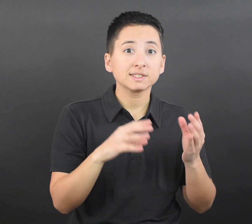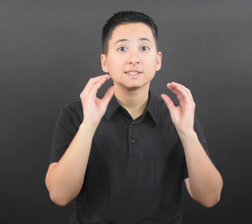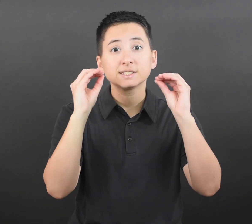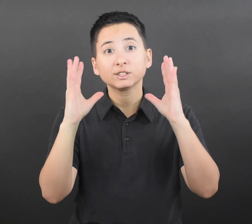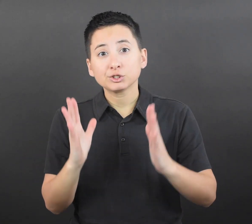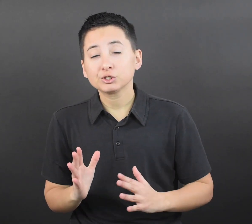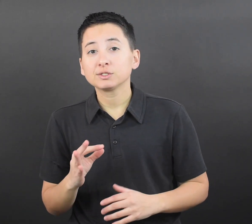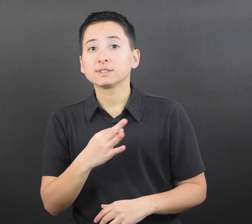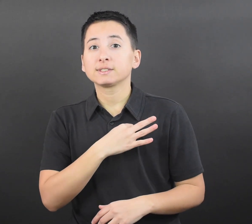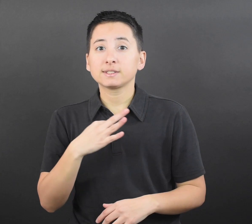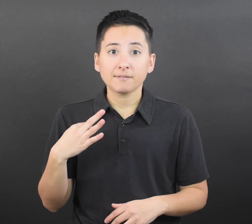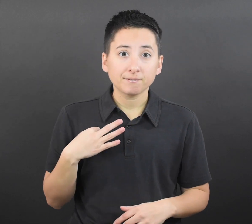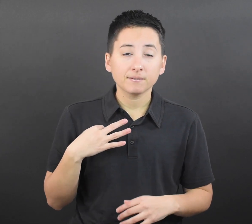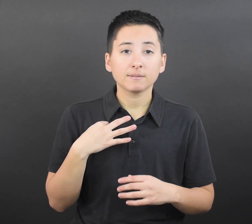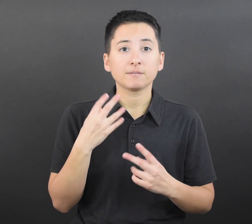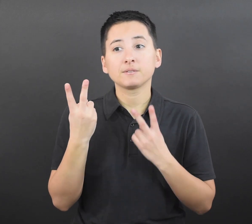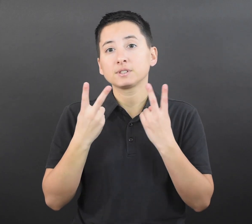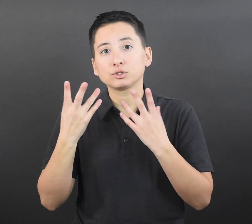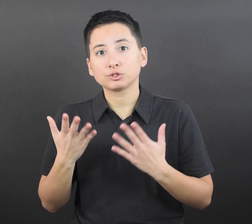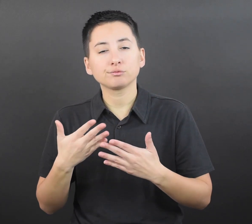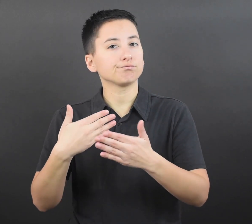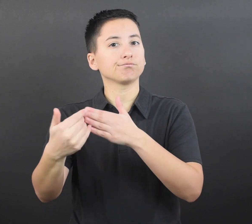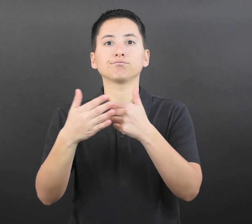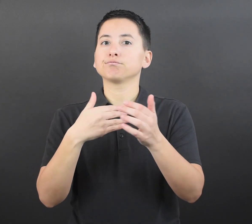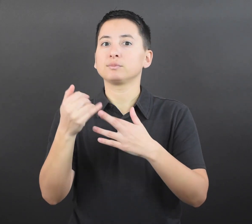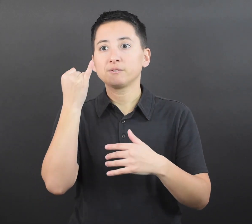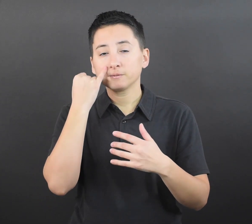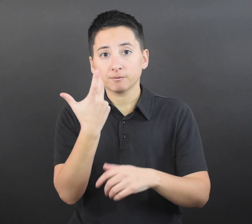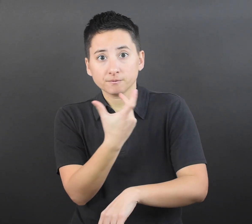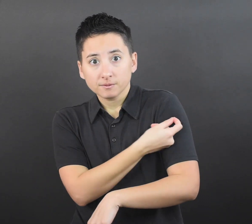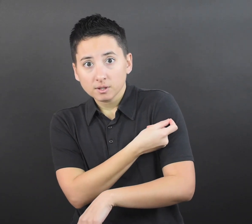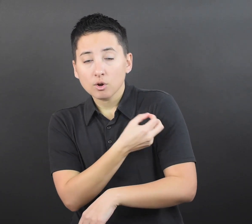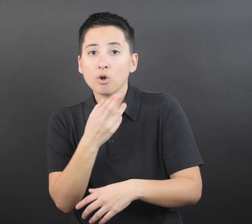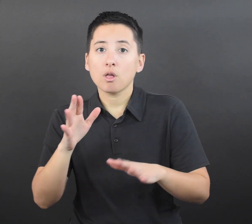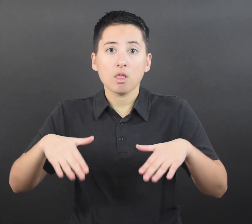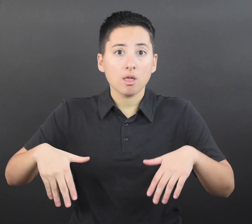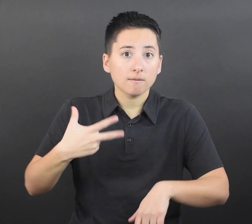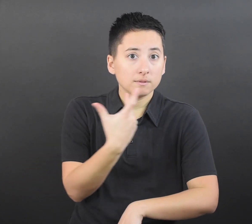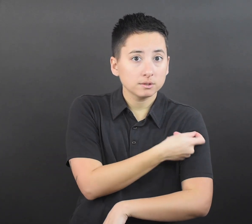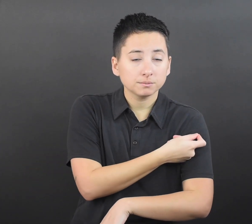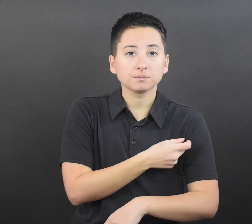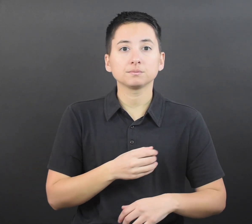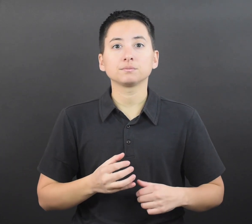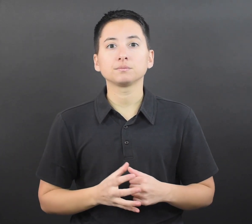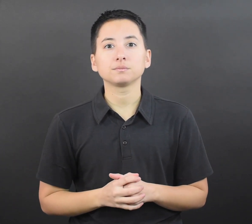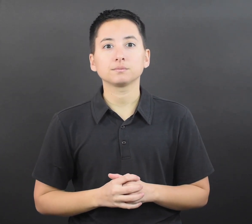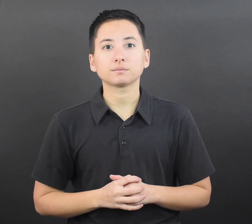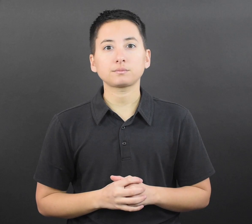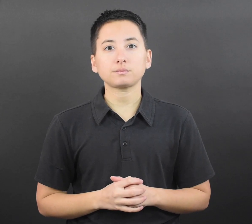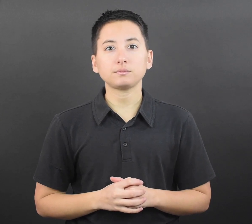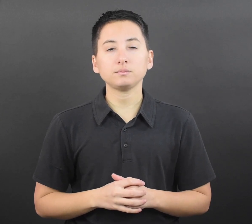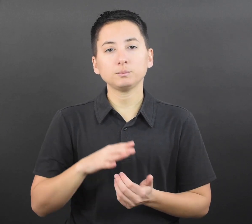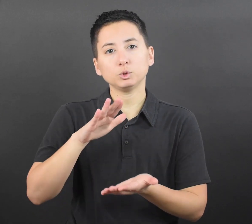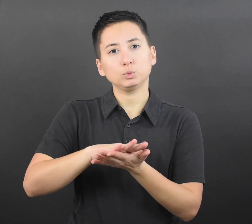and older, including students, teachers, staff, and visitors, regardless of vaccination status.